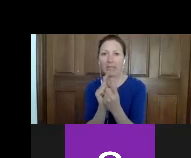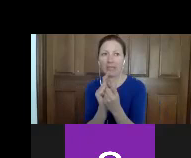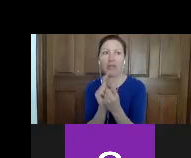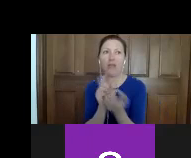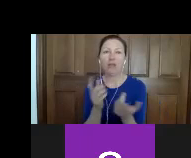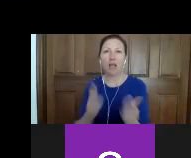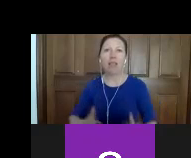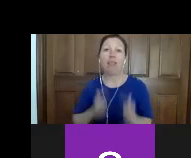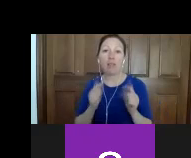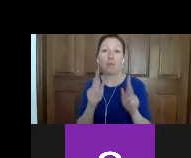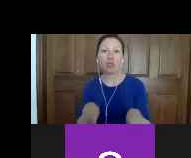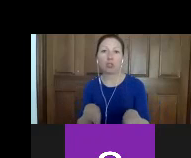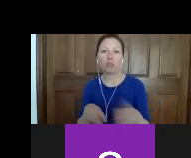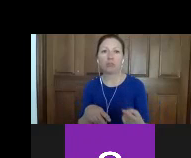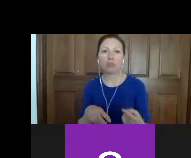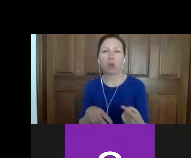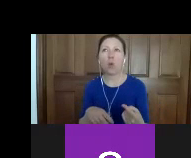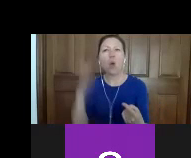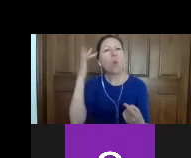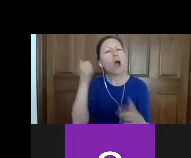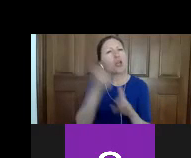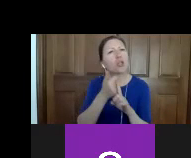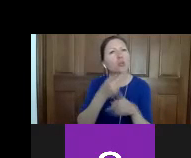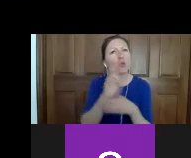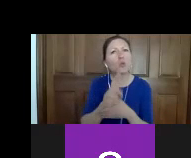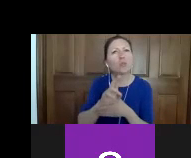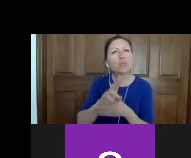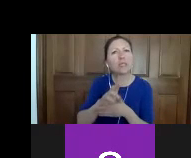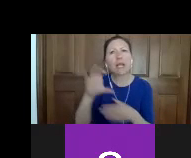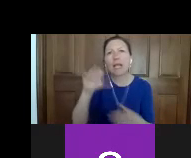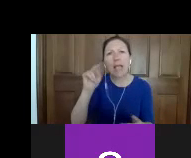employer need to know. On your application, they need to know, for